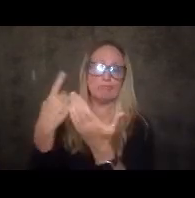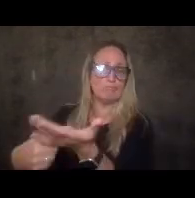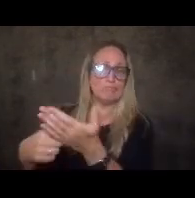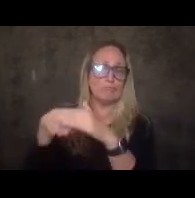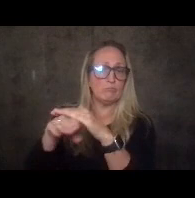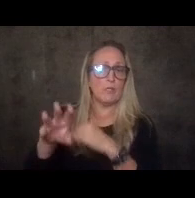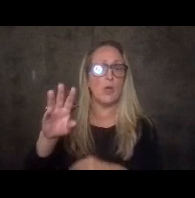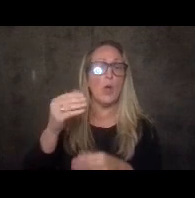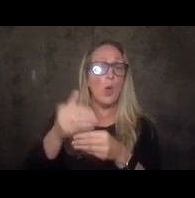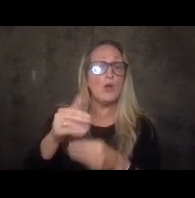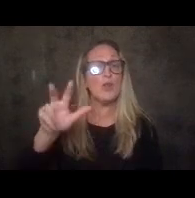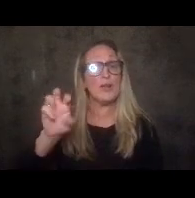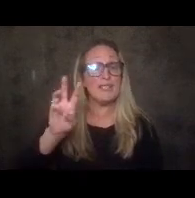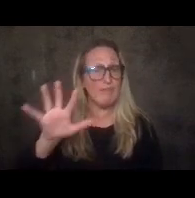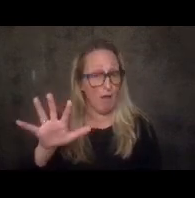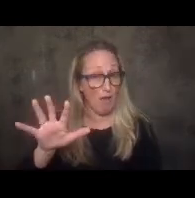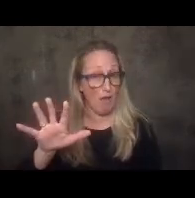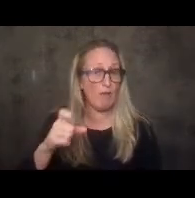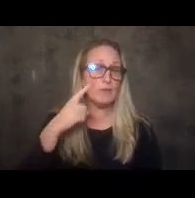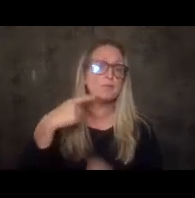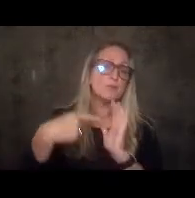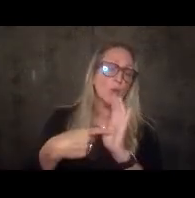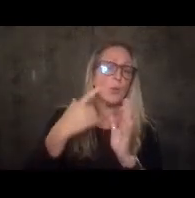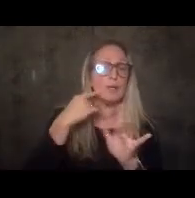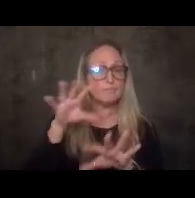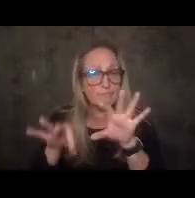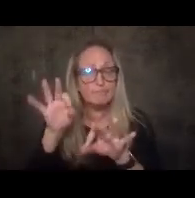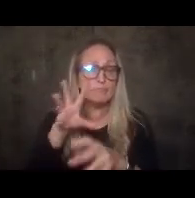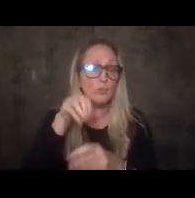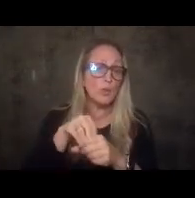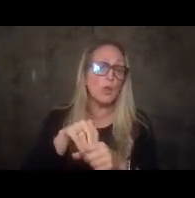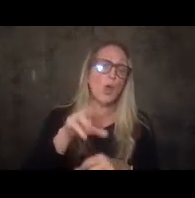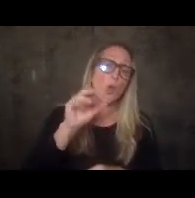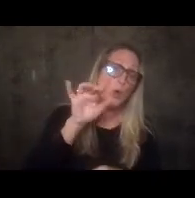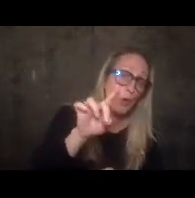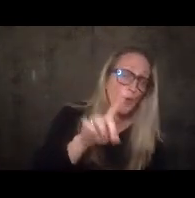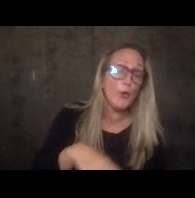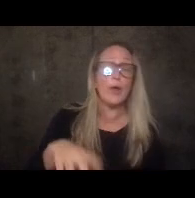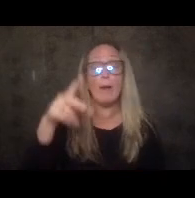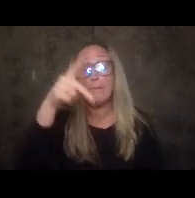three sixty five. So I'll show you features you can find inside of word, PowerPoint and Excel.